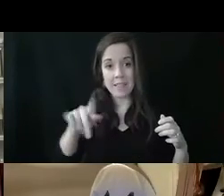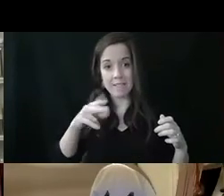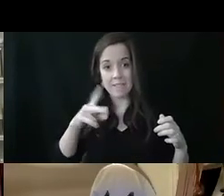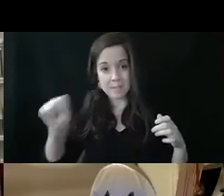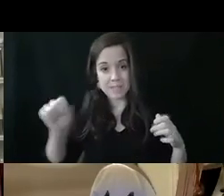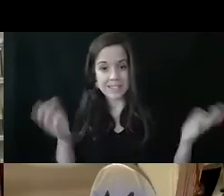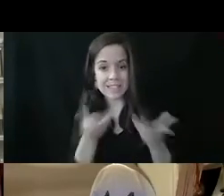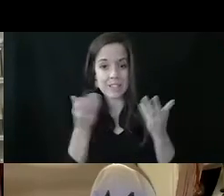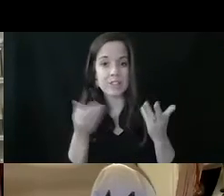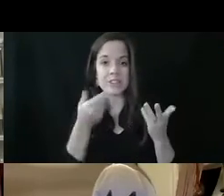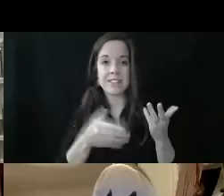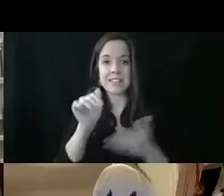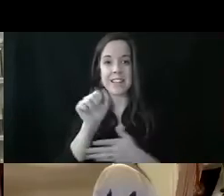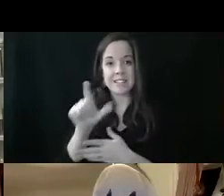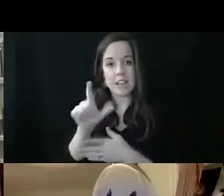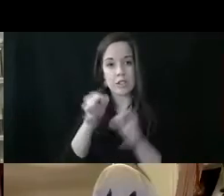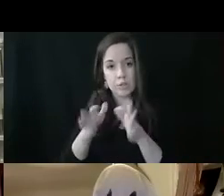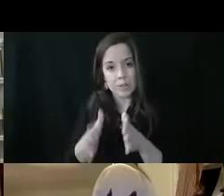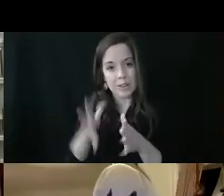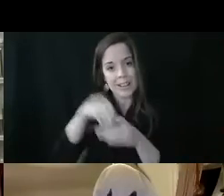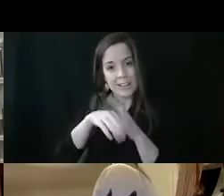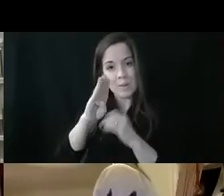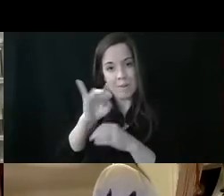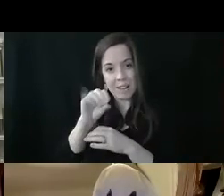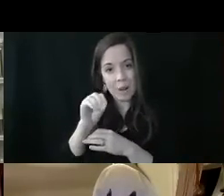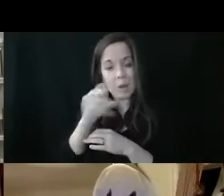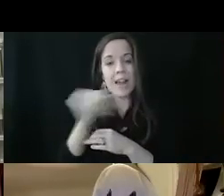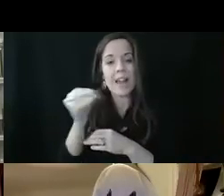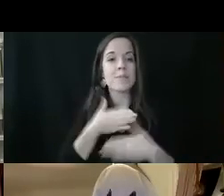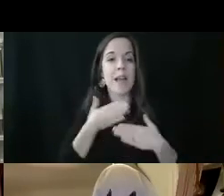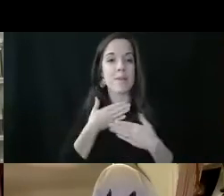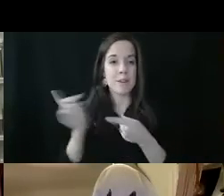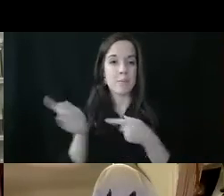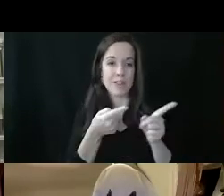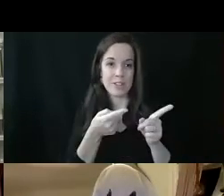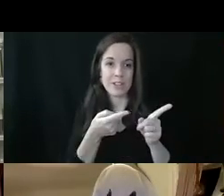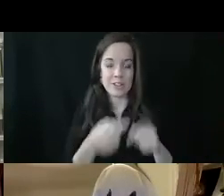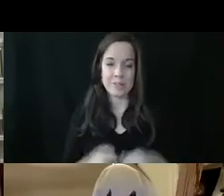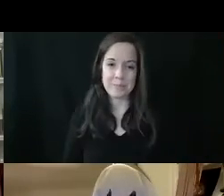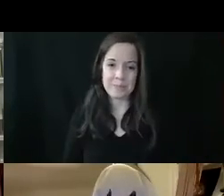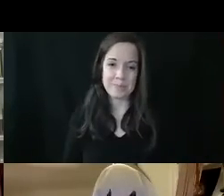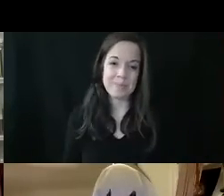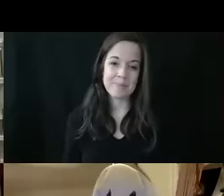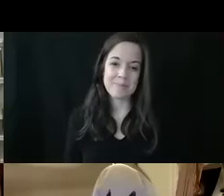she has “ASL Interpreter” in her bio and we'd also be happy to point you to her. Thank you, Emily,